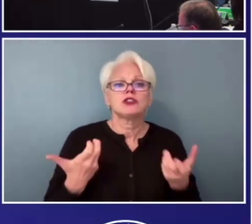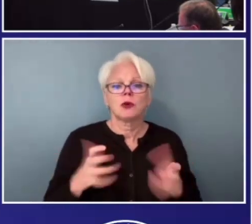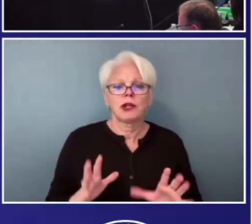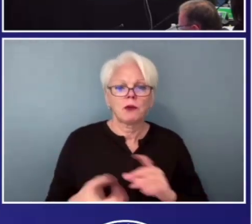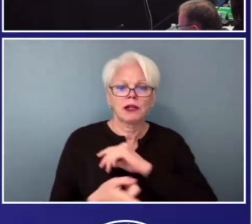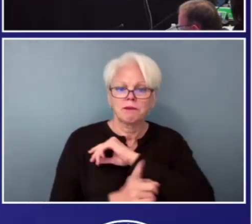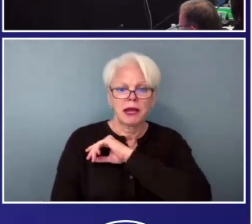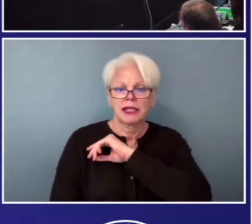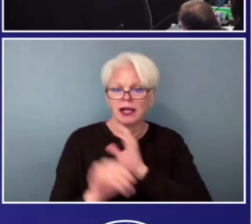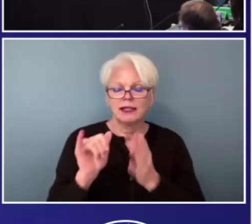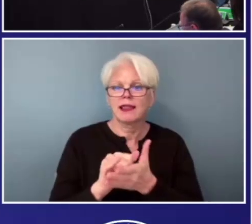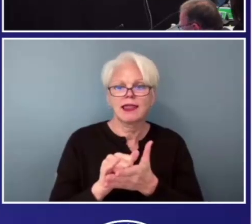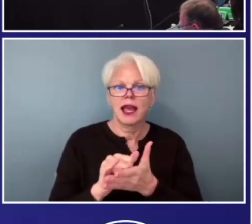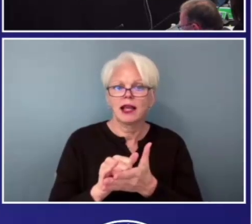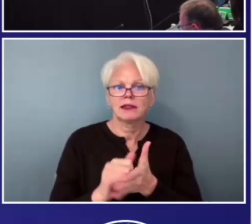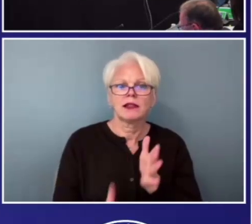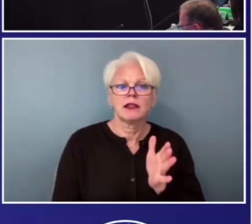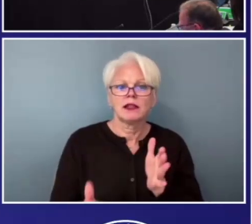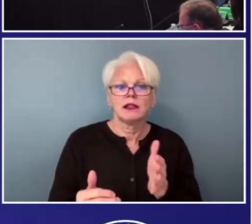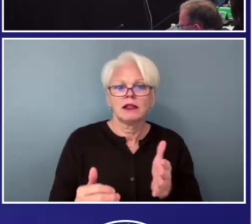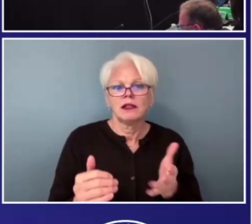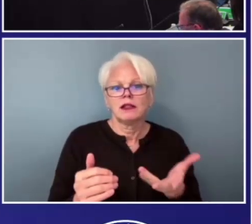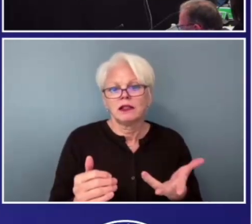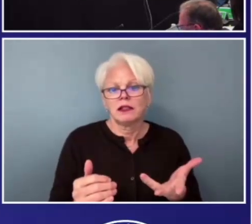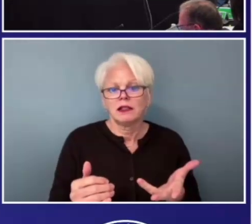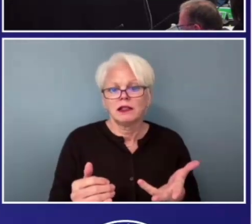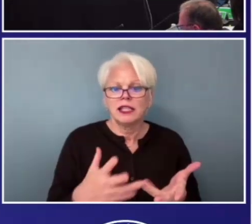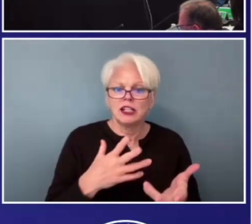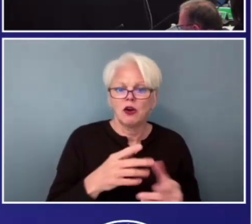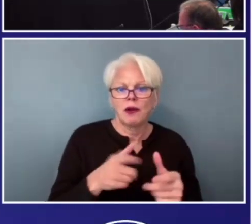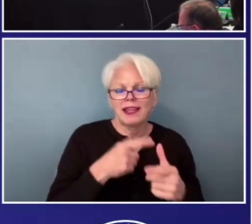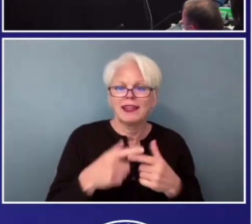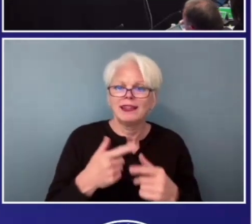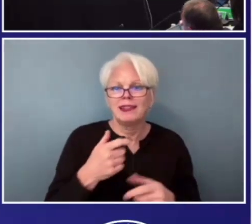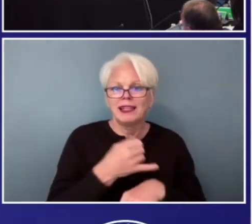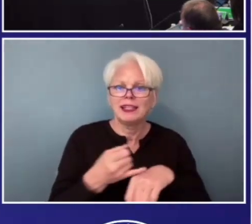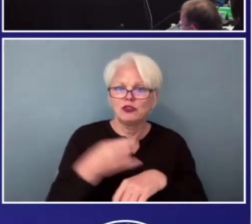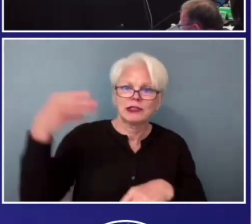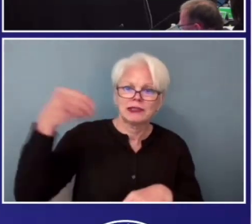And we think that that's different, again, than the interest subsidy benefit. Right. And for clarification purposes,